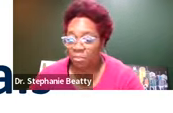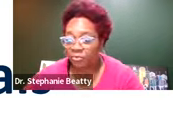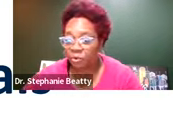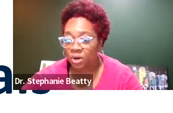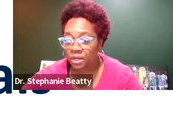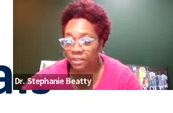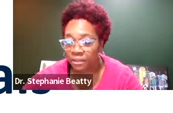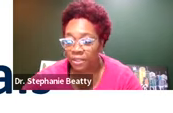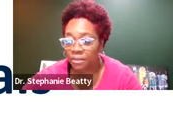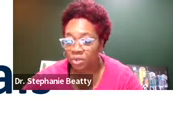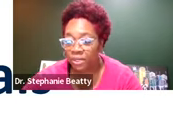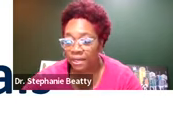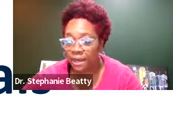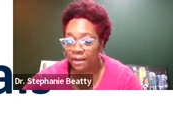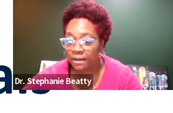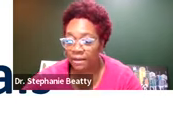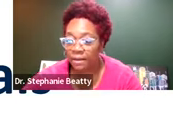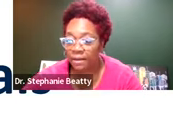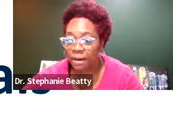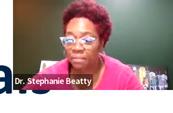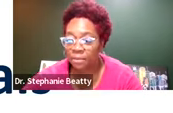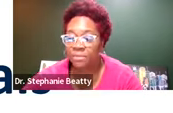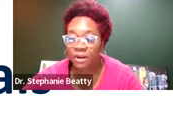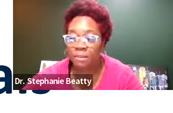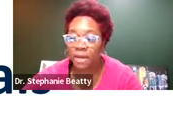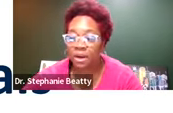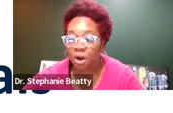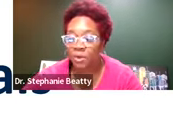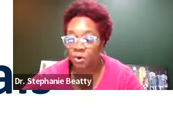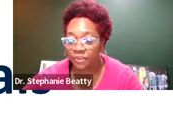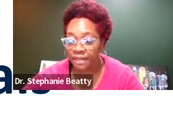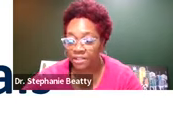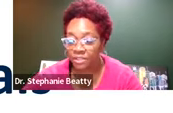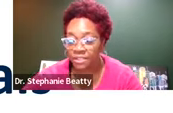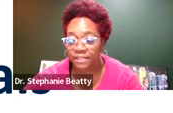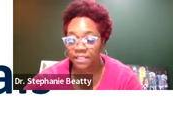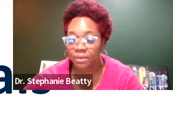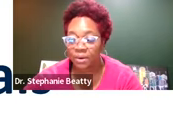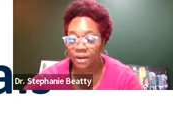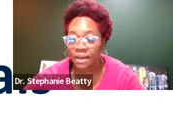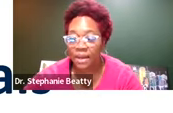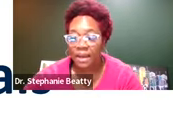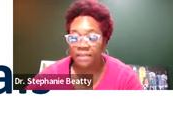Number four, clearly communicate, I'm sorry, make all notifications accessible.